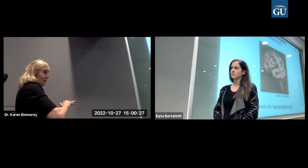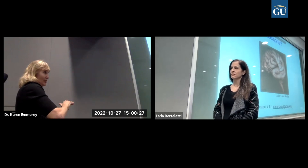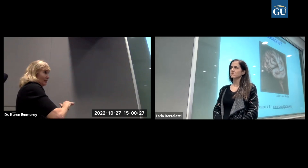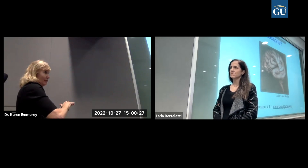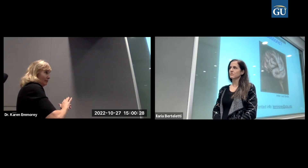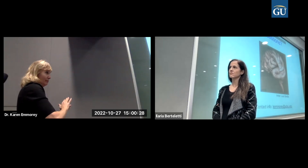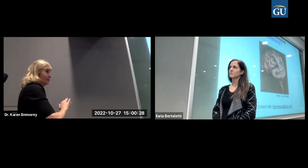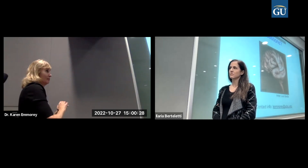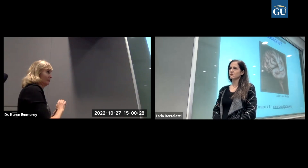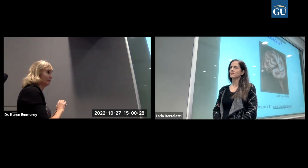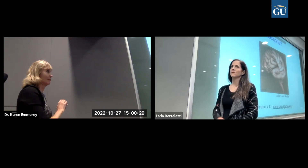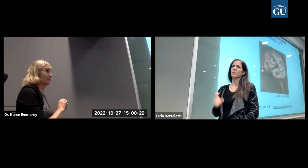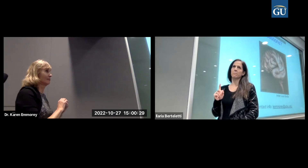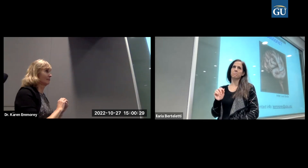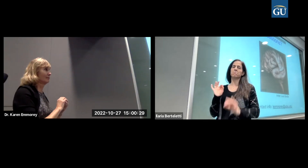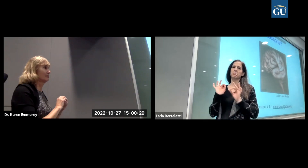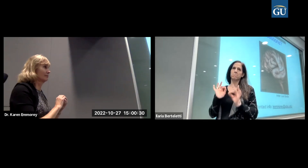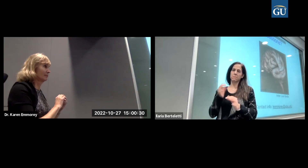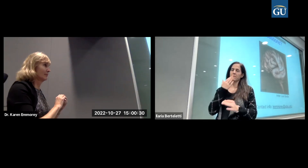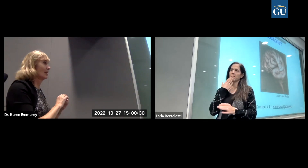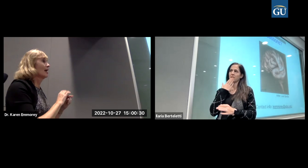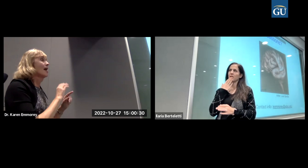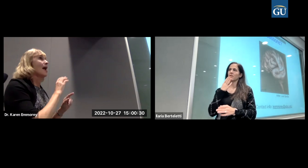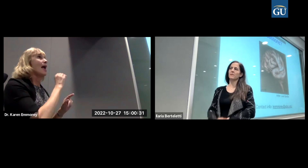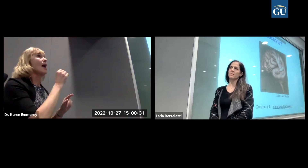is that there is a correlation like how much evidence,